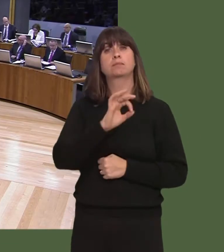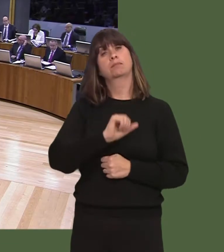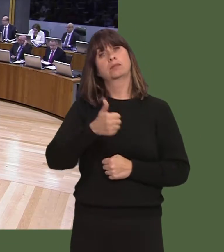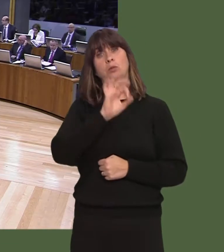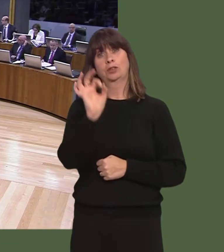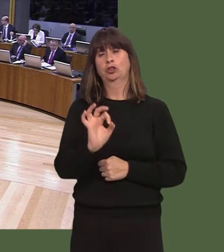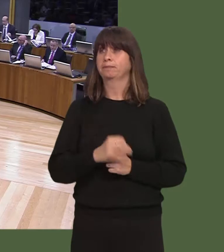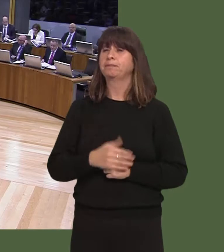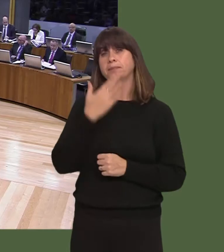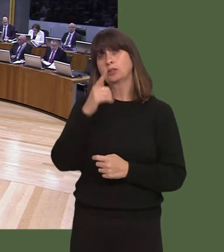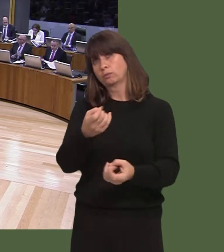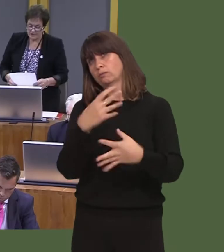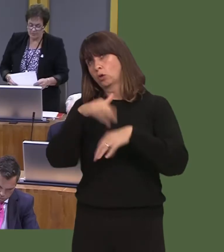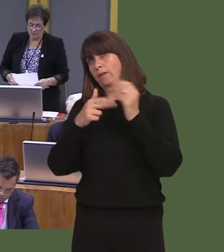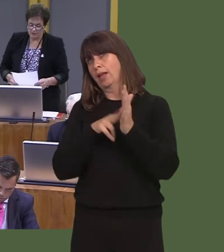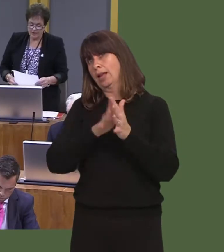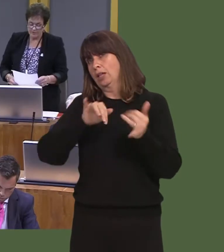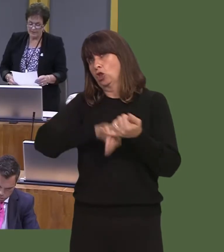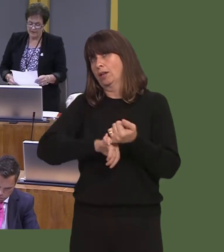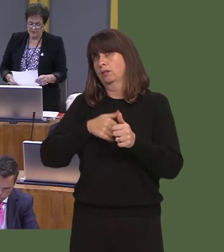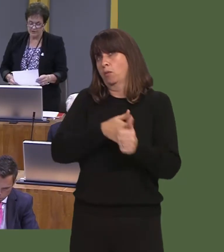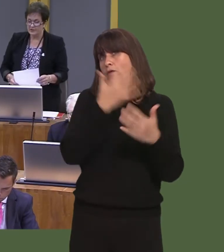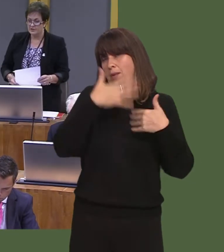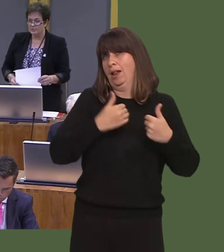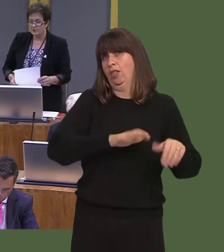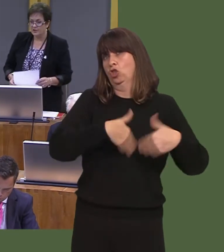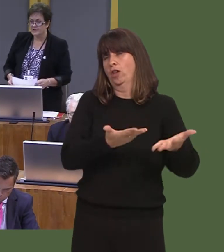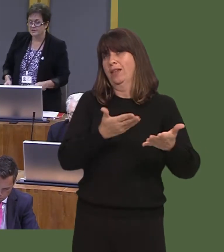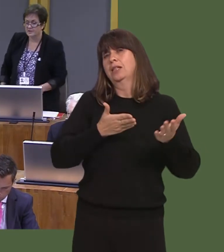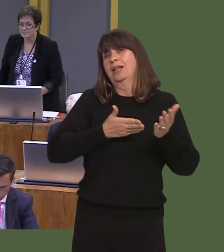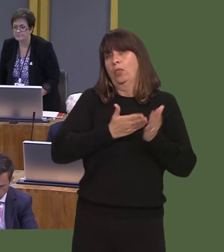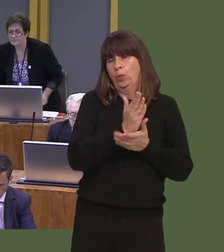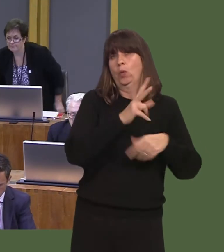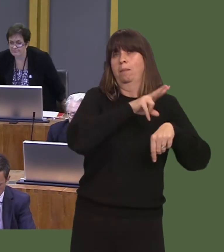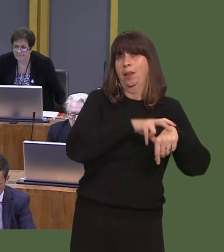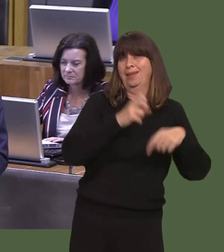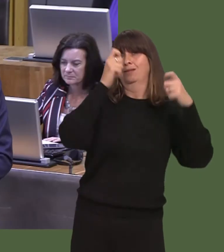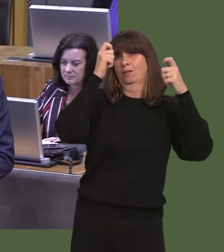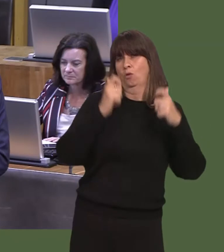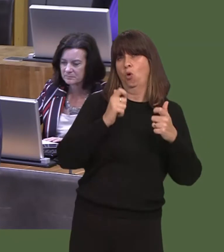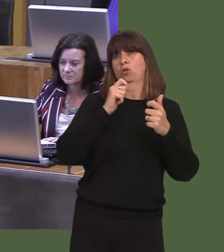Will the First Minister make a statement on NHS support for mental health services in the criminal justice system? OAQ52678 Carwyn Jones AM: We do recognise that offenders